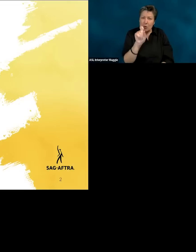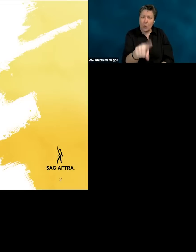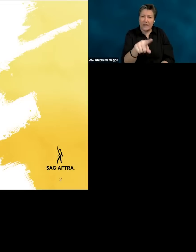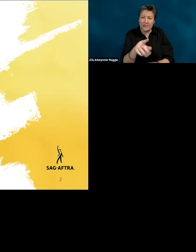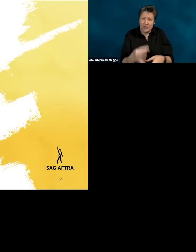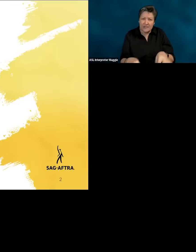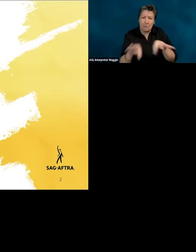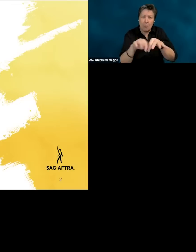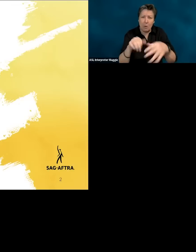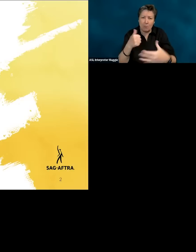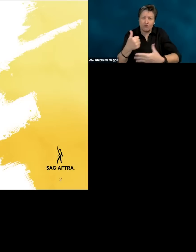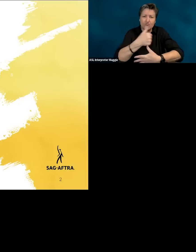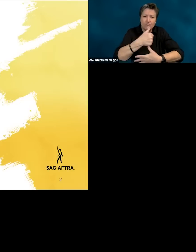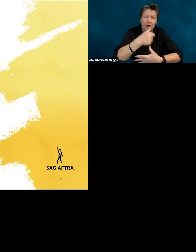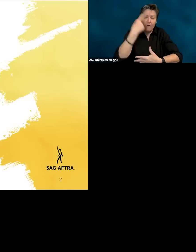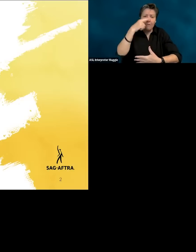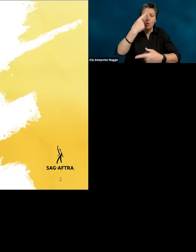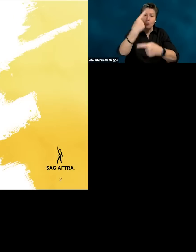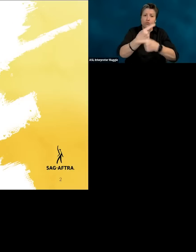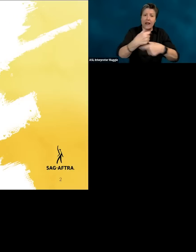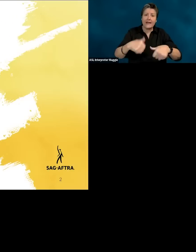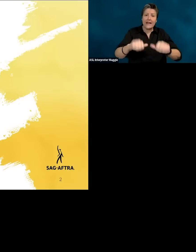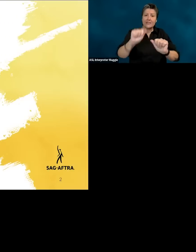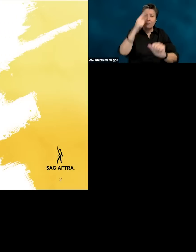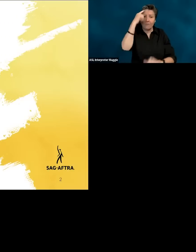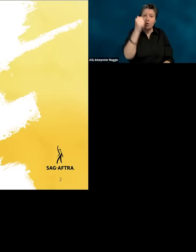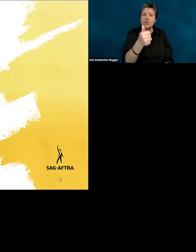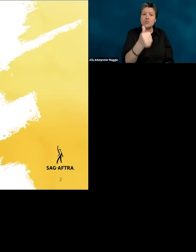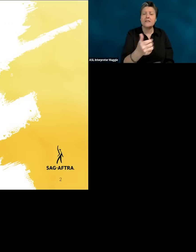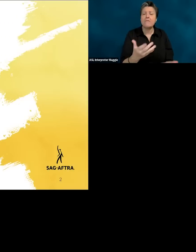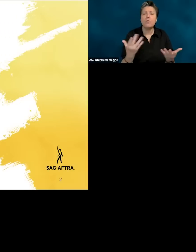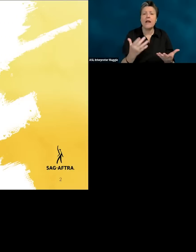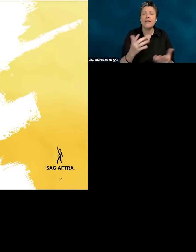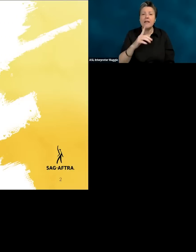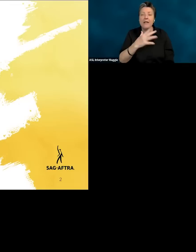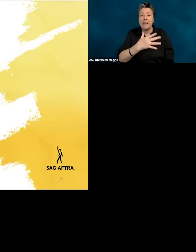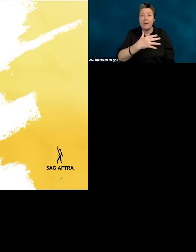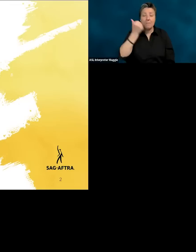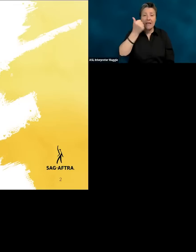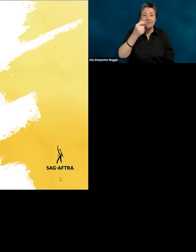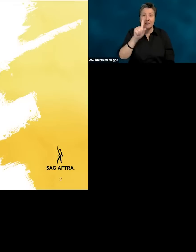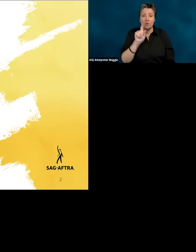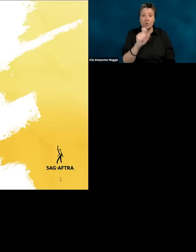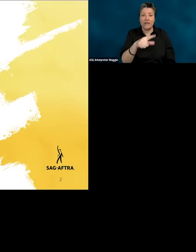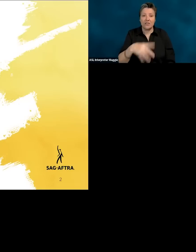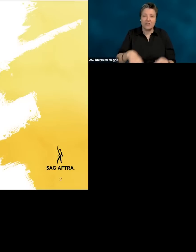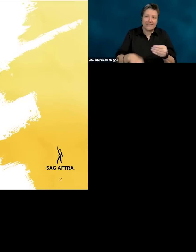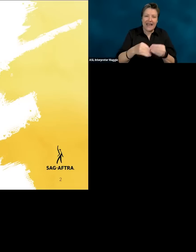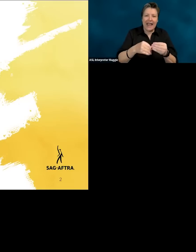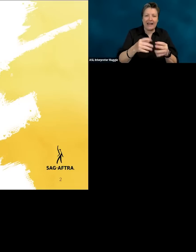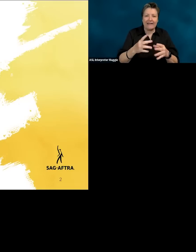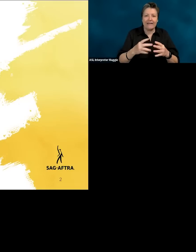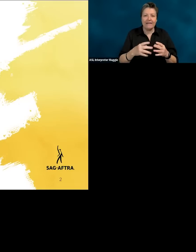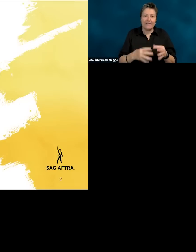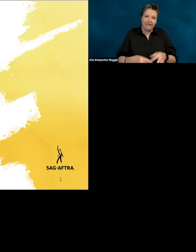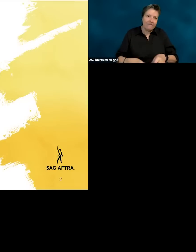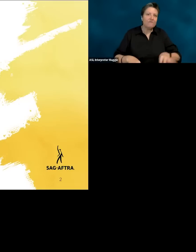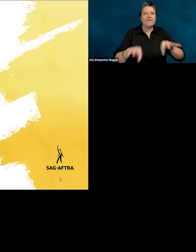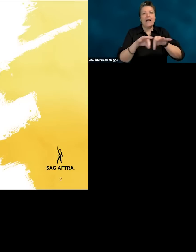and get more of the right auditions for you, the best question to add value and start off a professional relationship on a great foot,